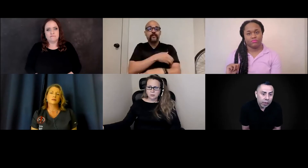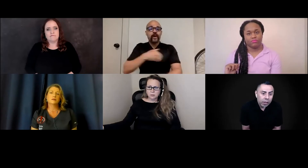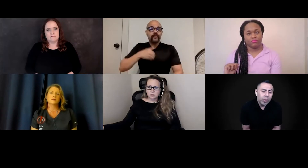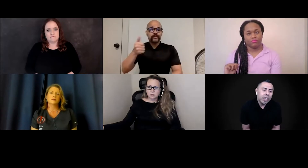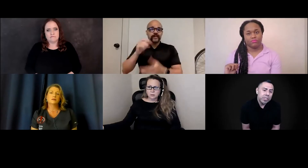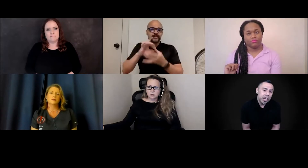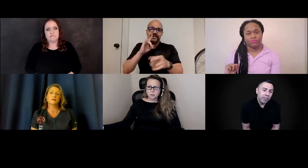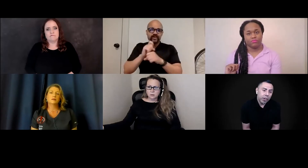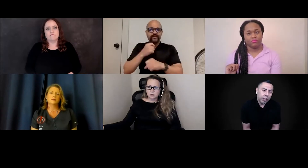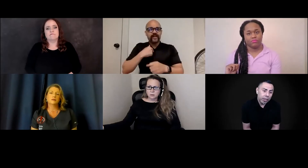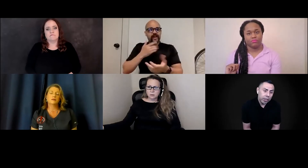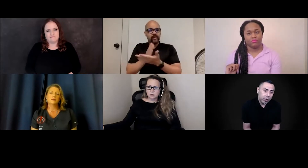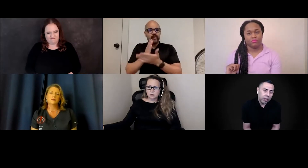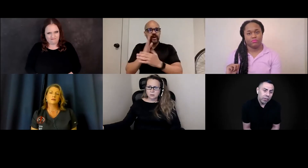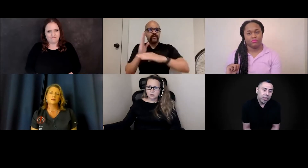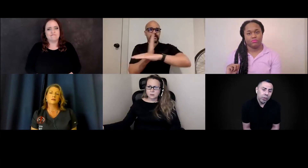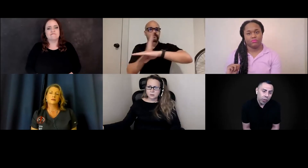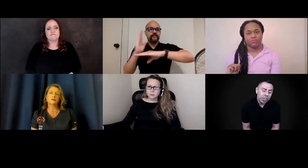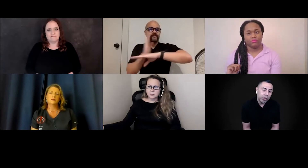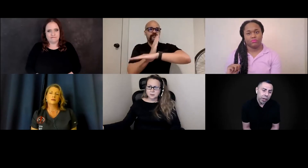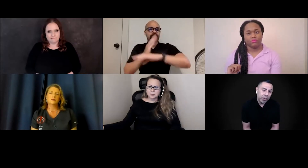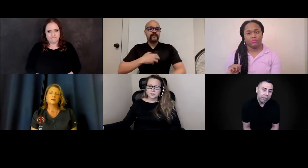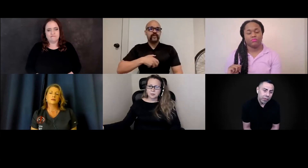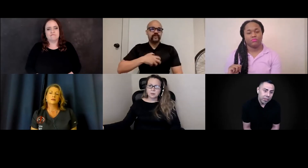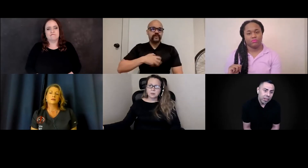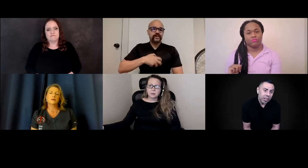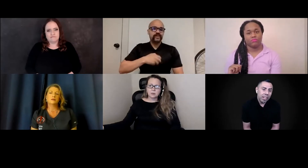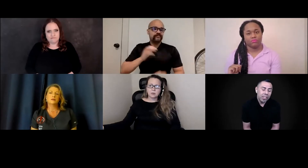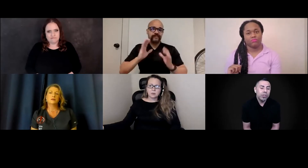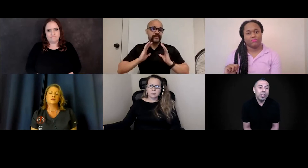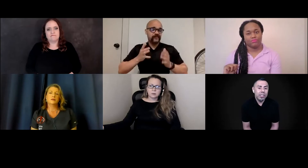For deaf youth you need to empower them.